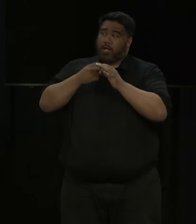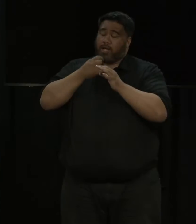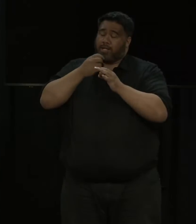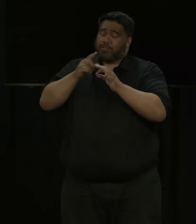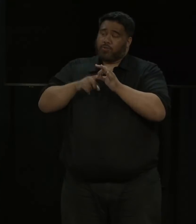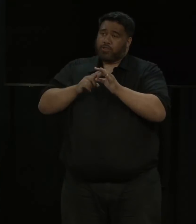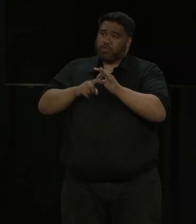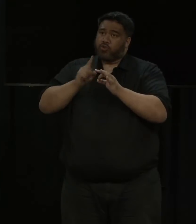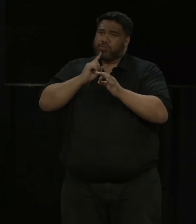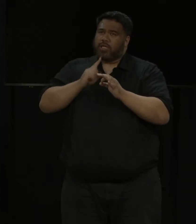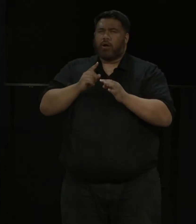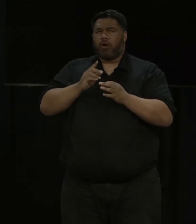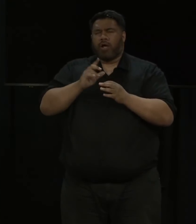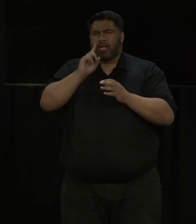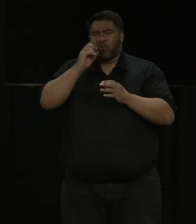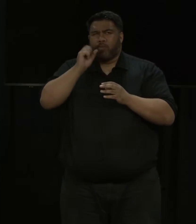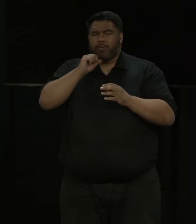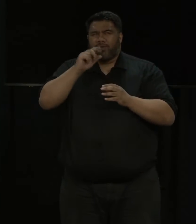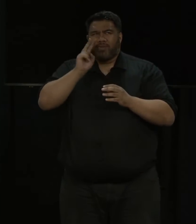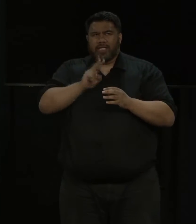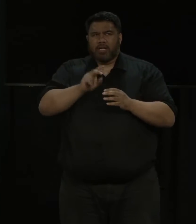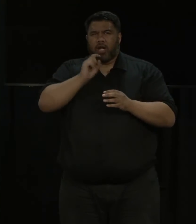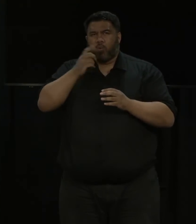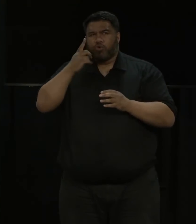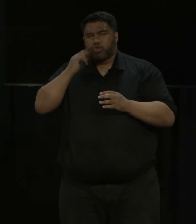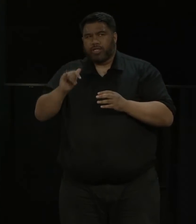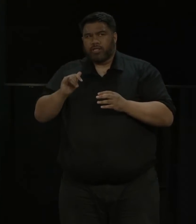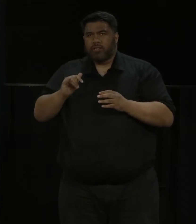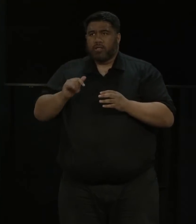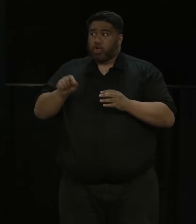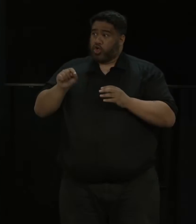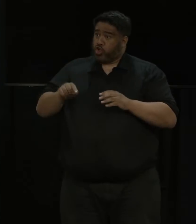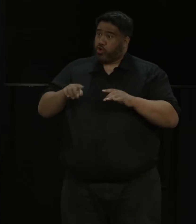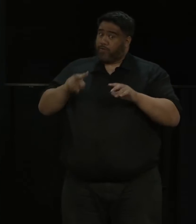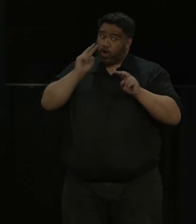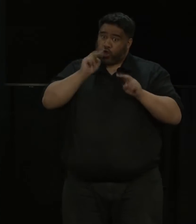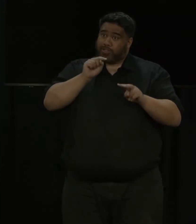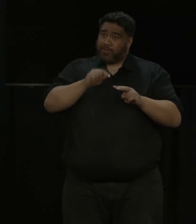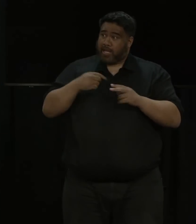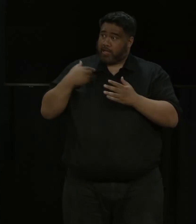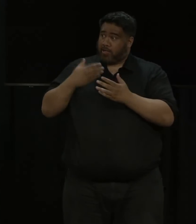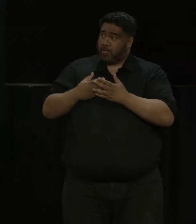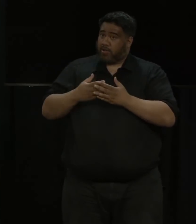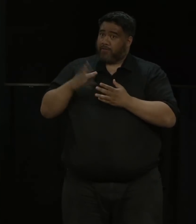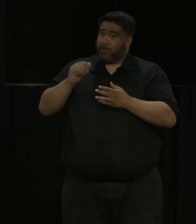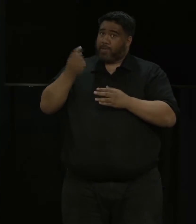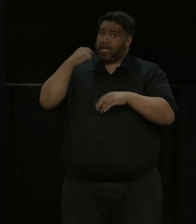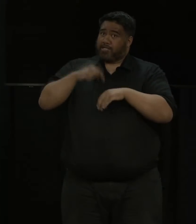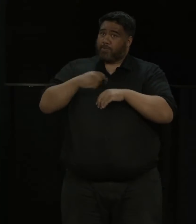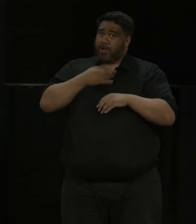recall it. You said you would tell me whether or not you had seen it.